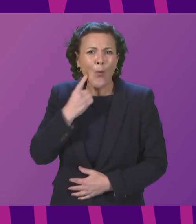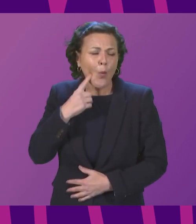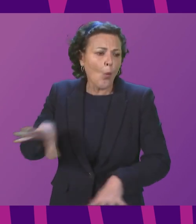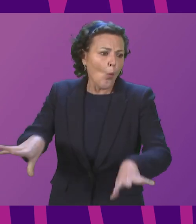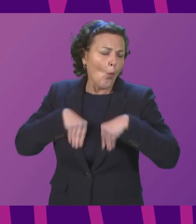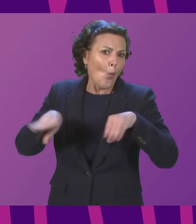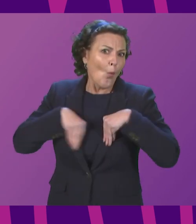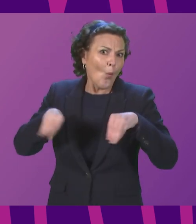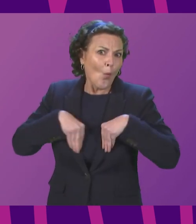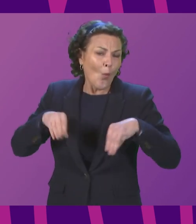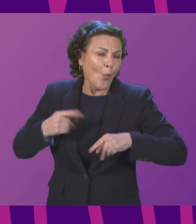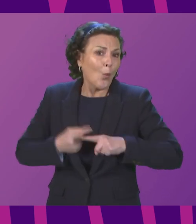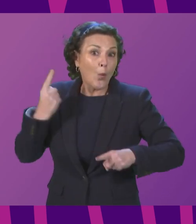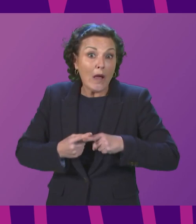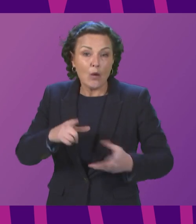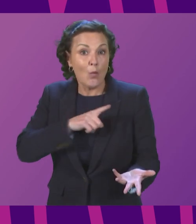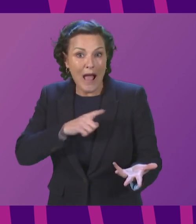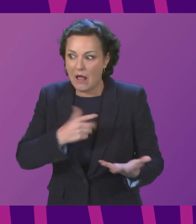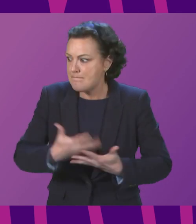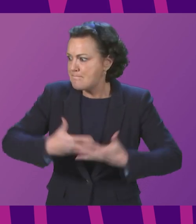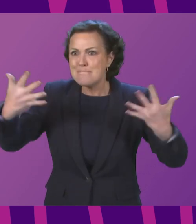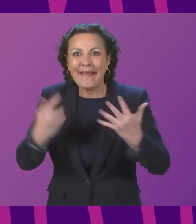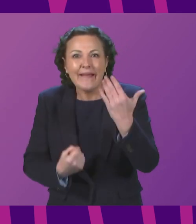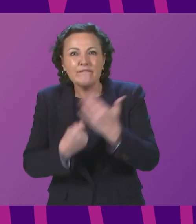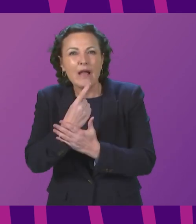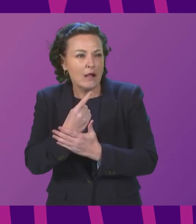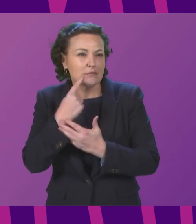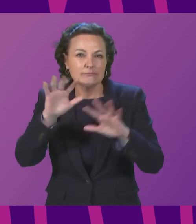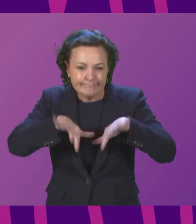and infectiousness of omicron, that large-scale events have the potential to quickly become